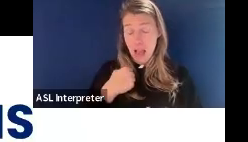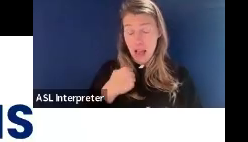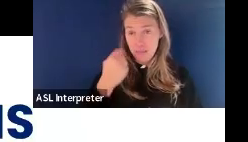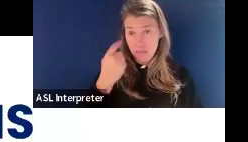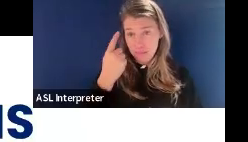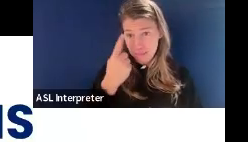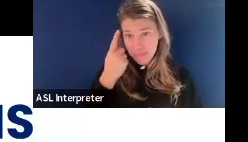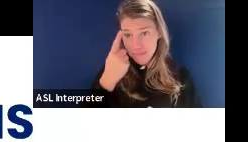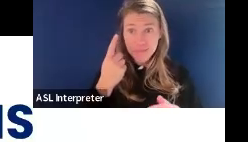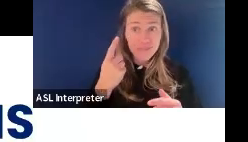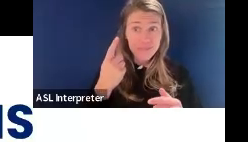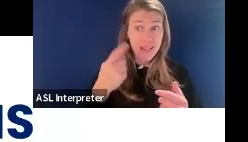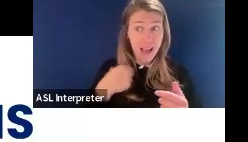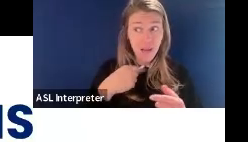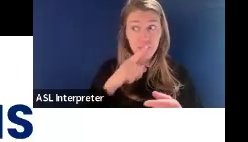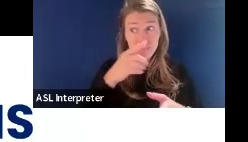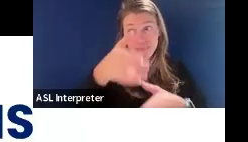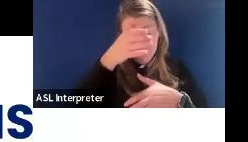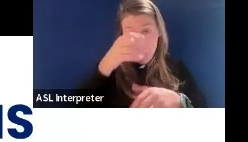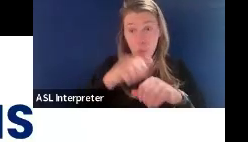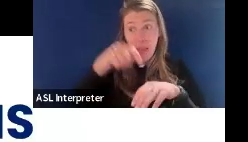knowledge on profound medical.